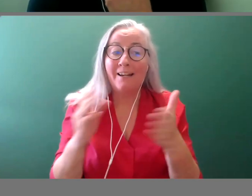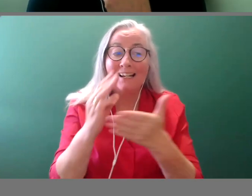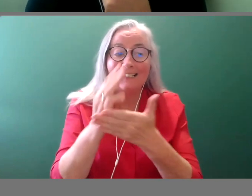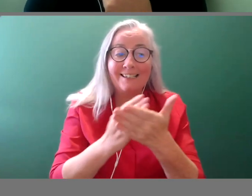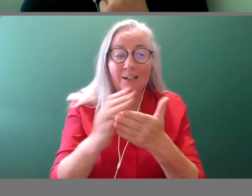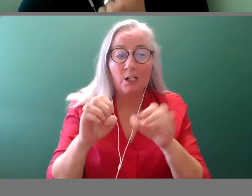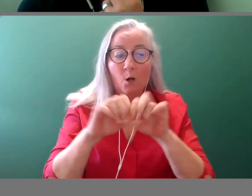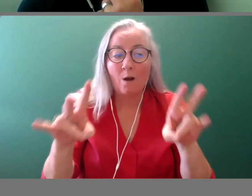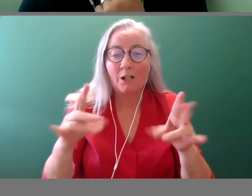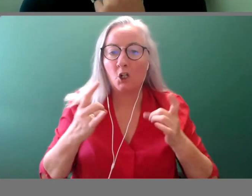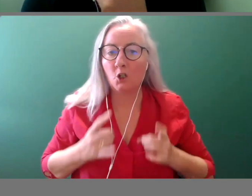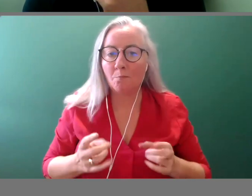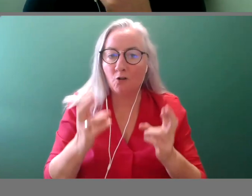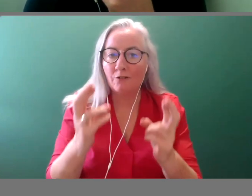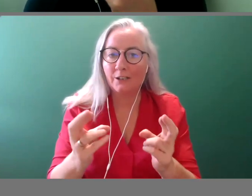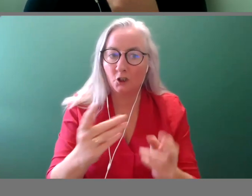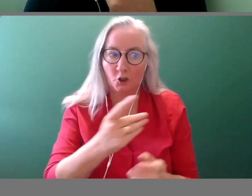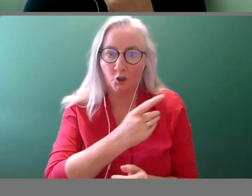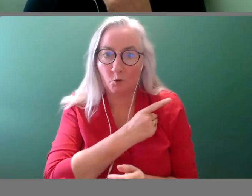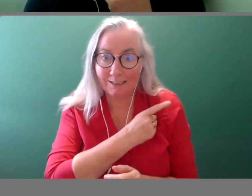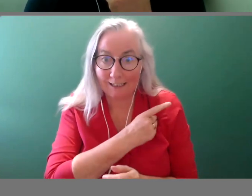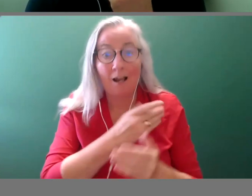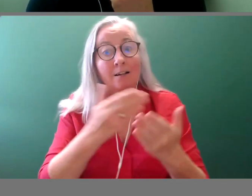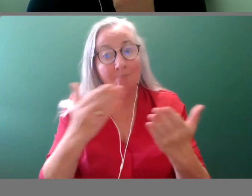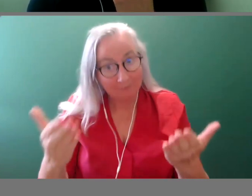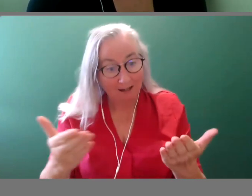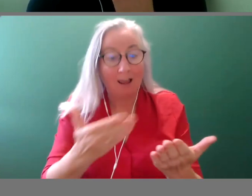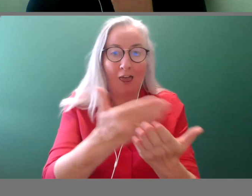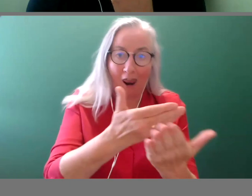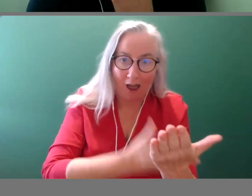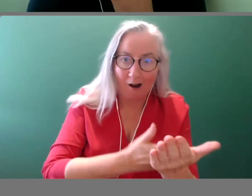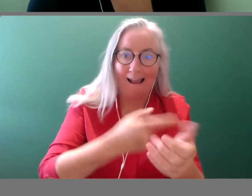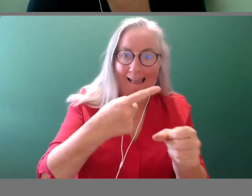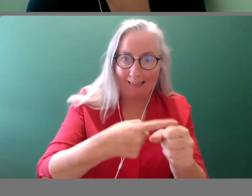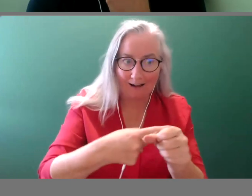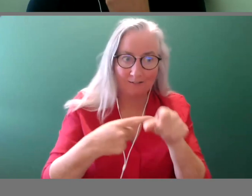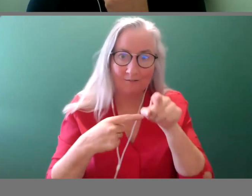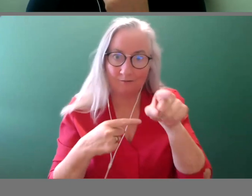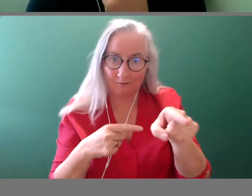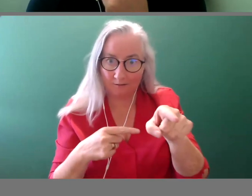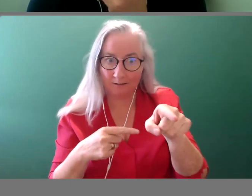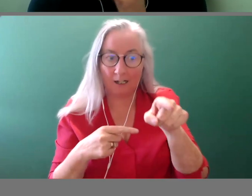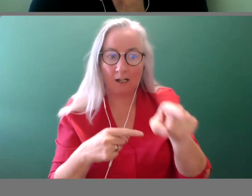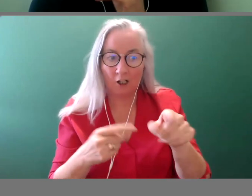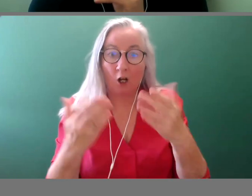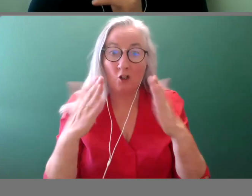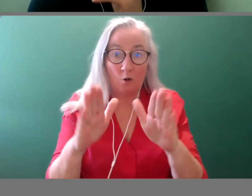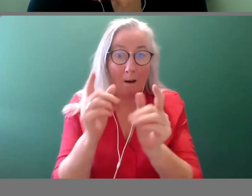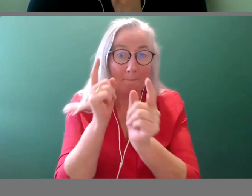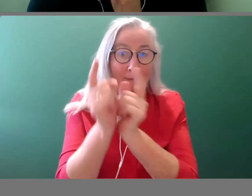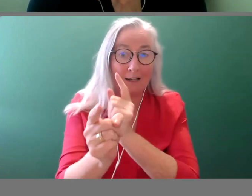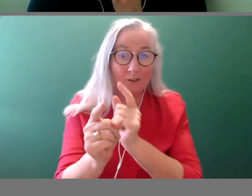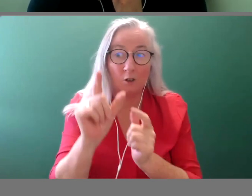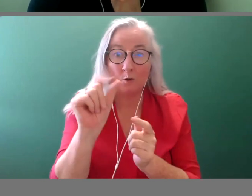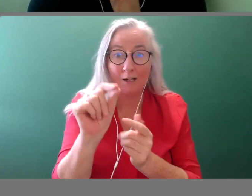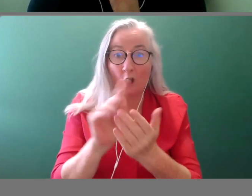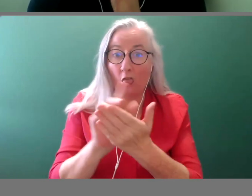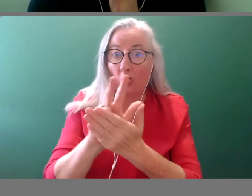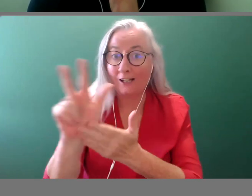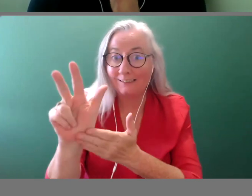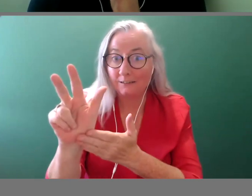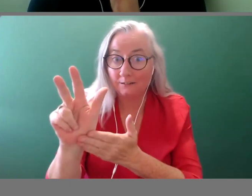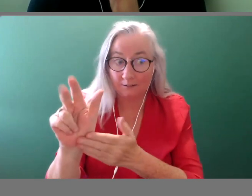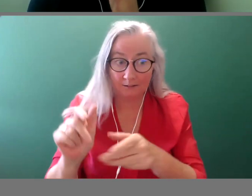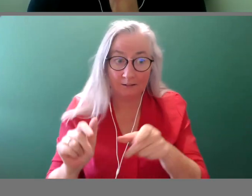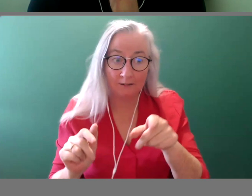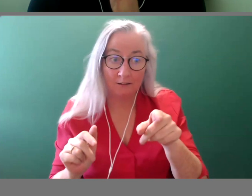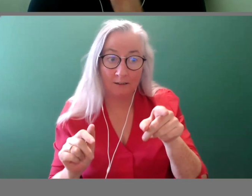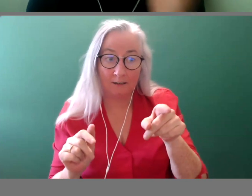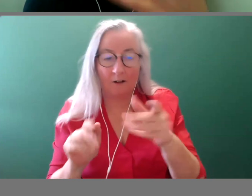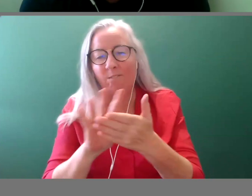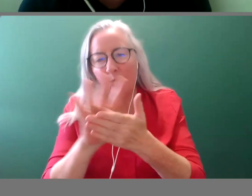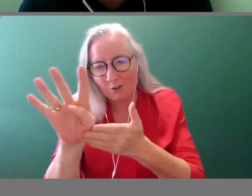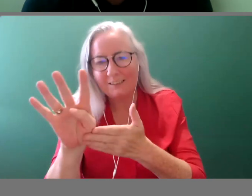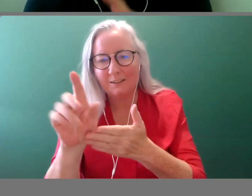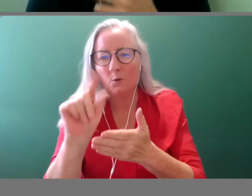Rights duty. Again a piece of legislation that was passed in 2014 and there is, it arose out of